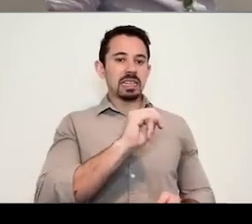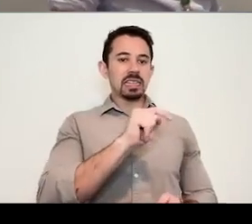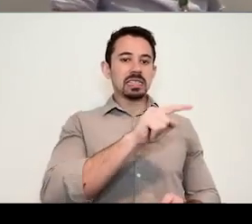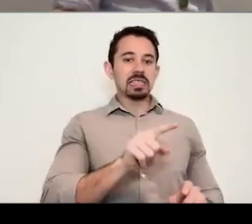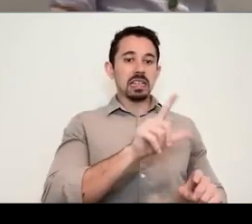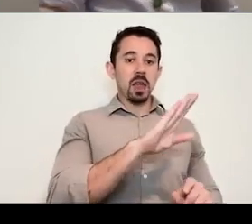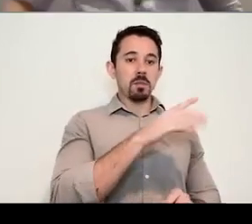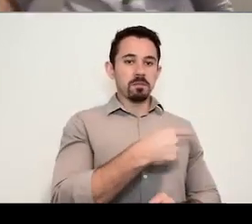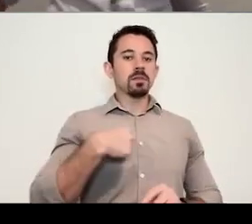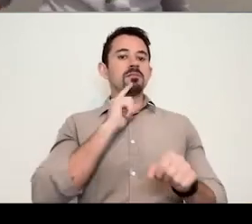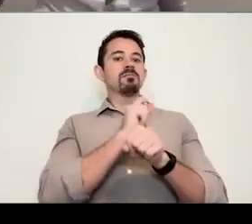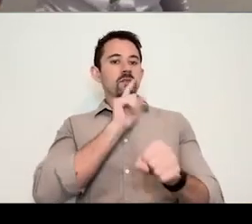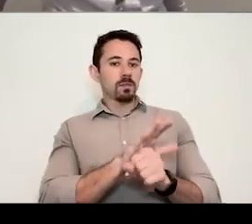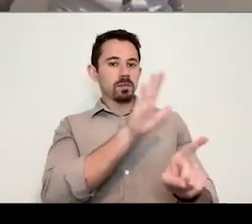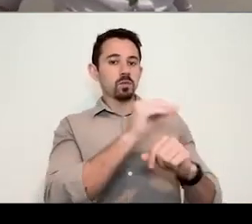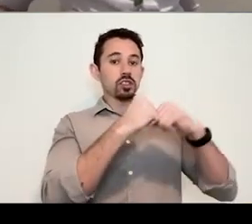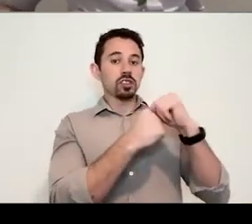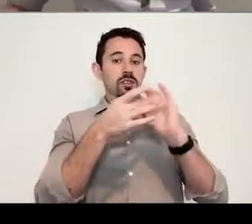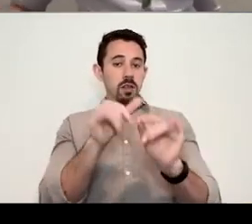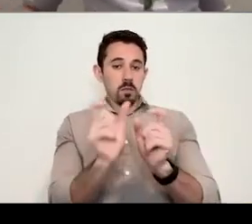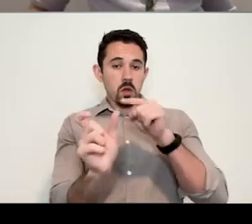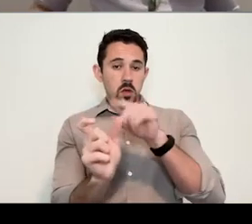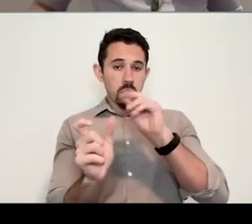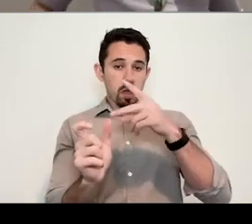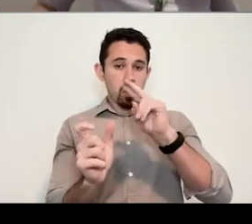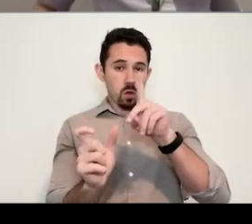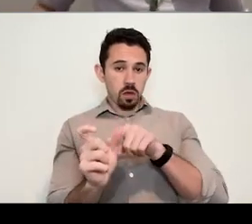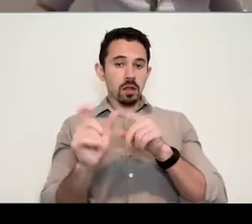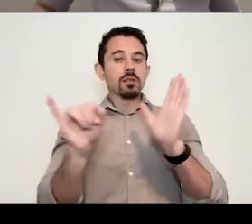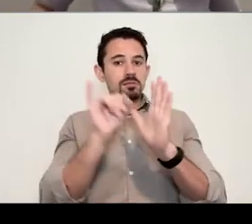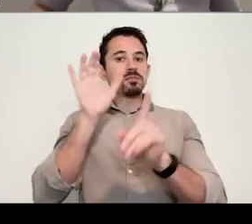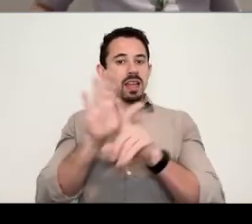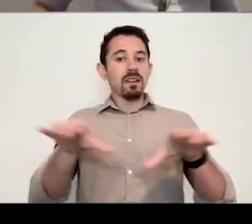with the Nitz lab, we confirmed the structure of this compound, identified its active form,